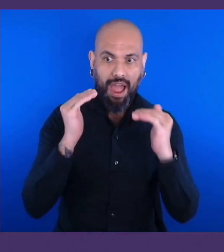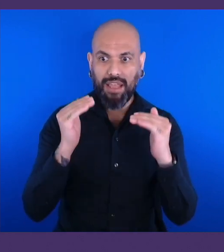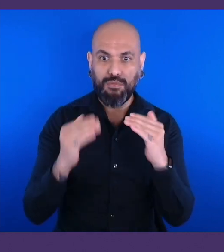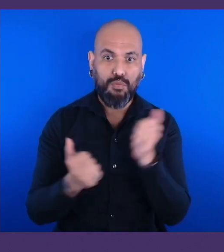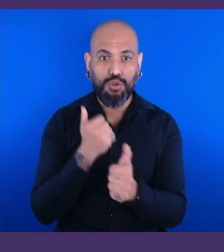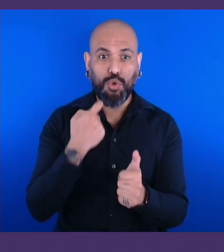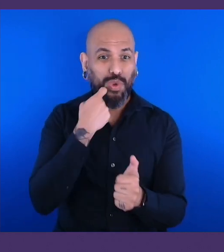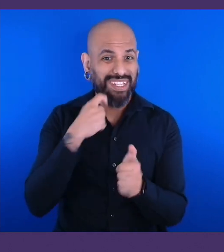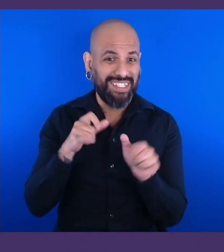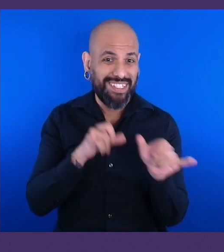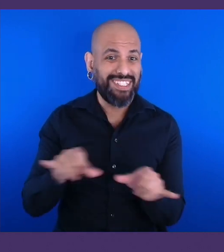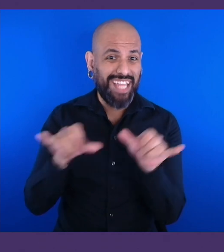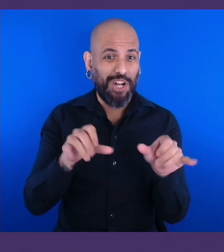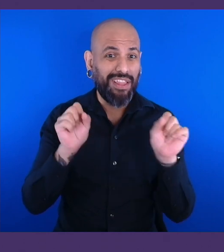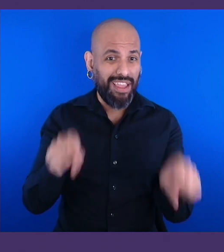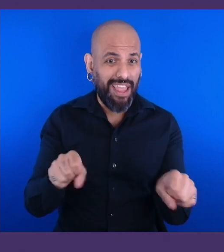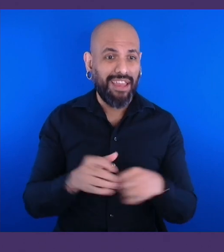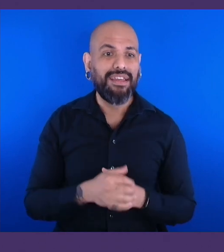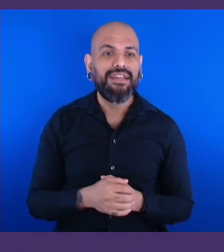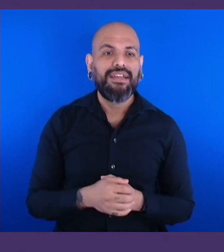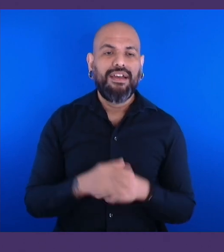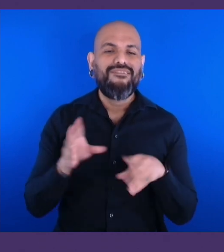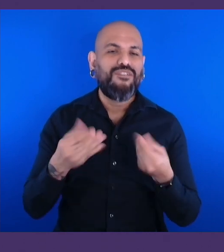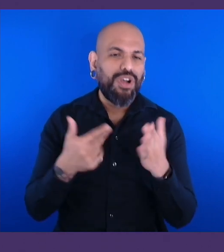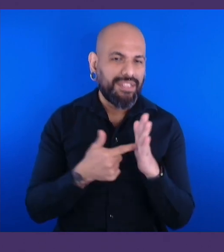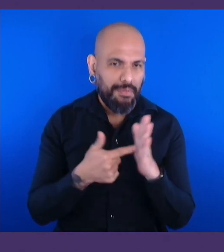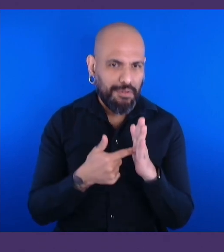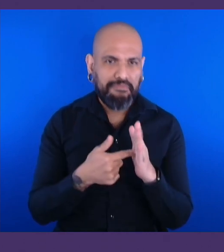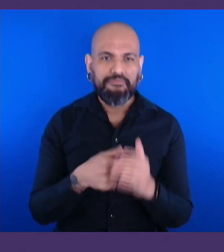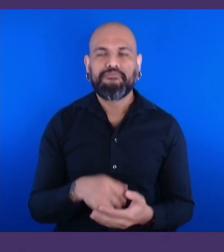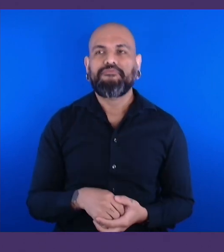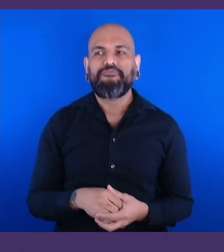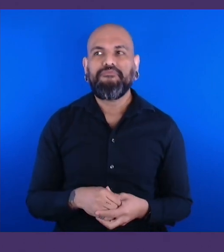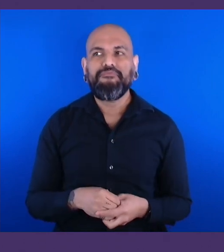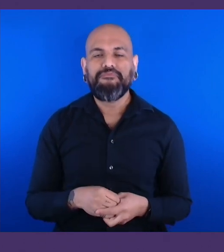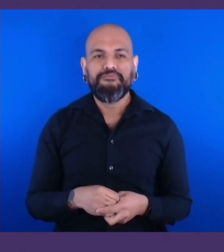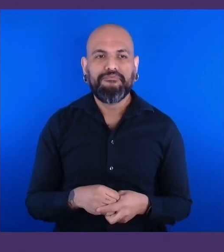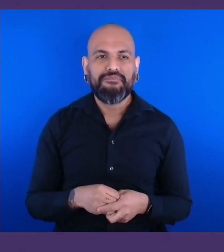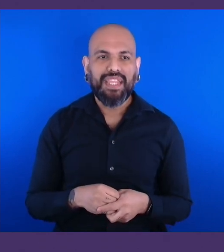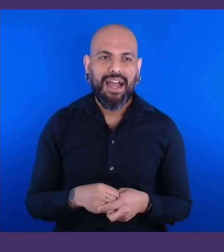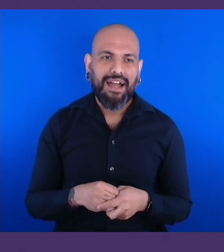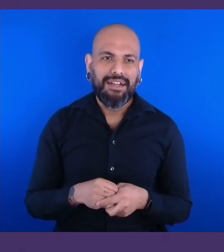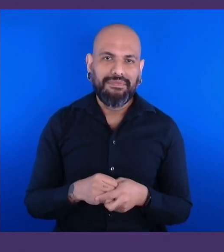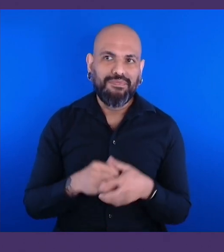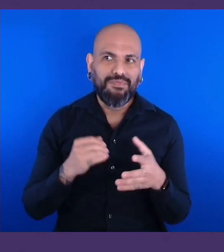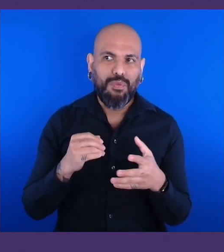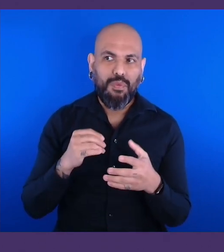So, for example, at the time WCAG 2.2 was released,